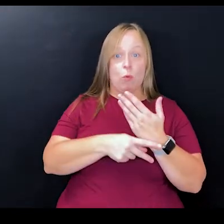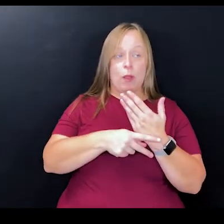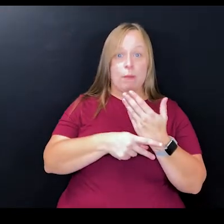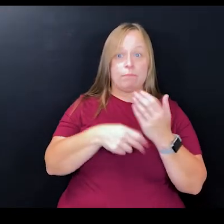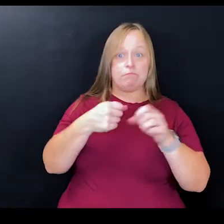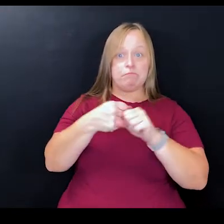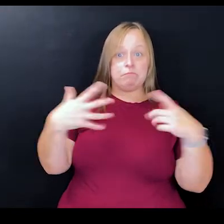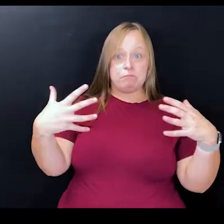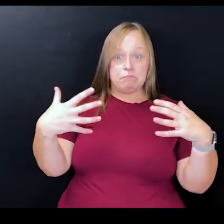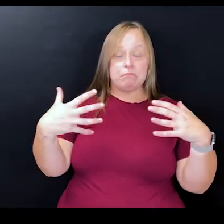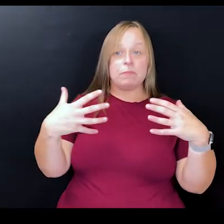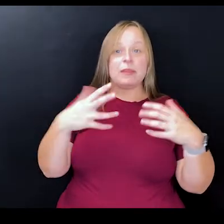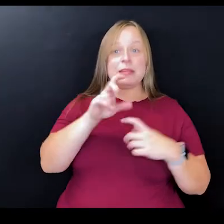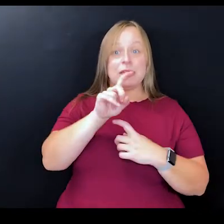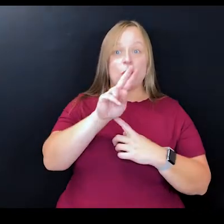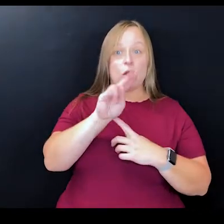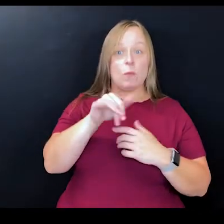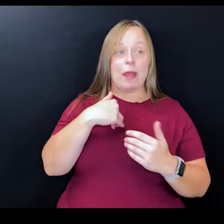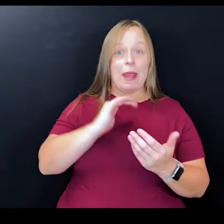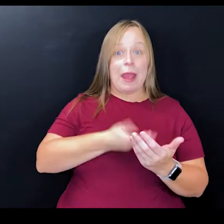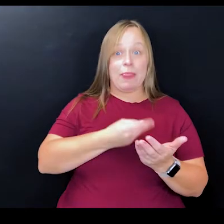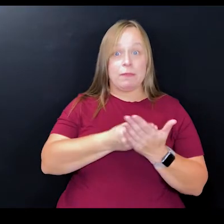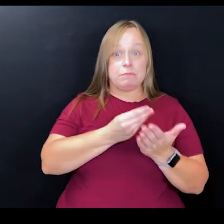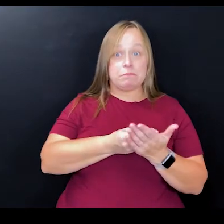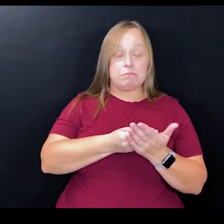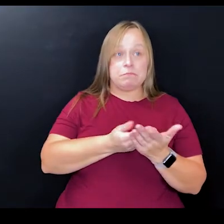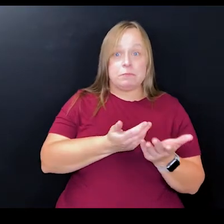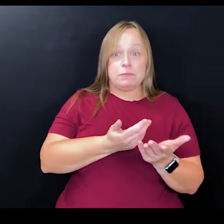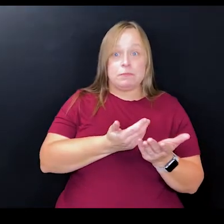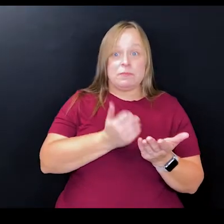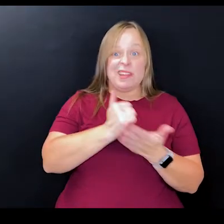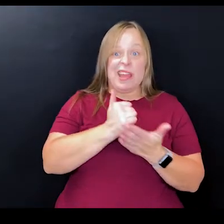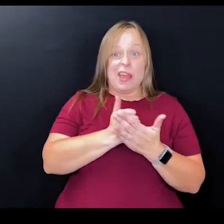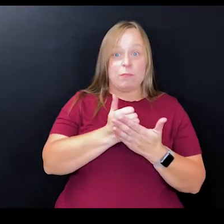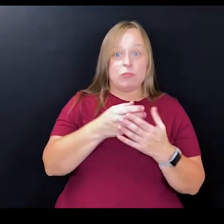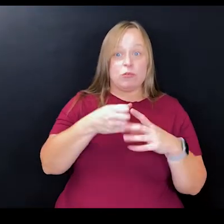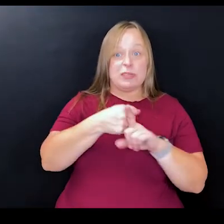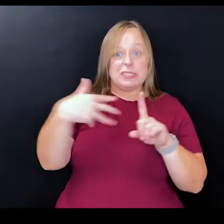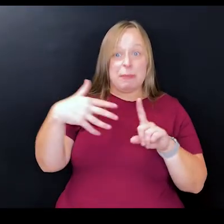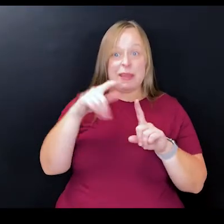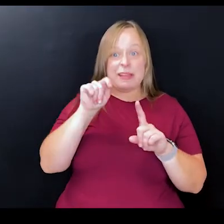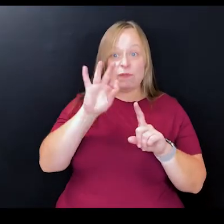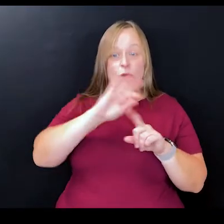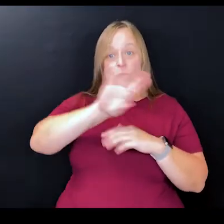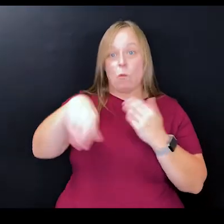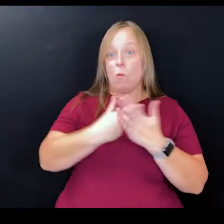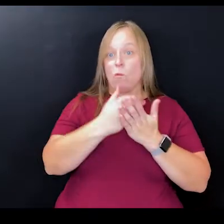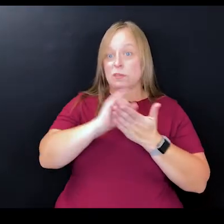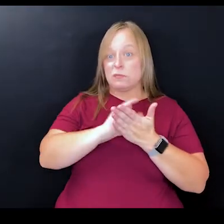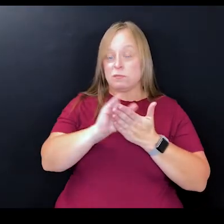And DRNY had the resources to be able to expand the task force throughout the state.